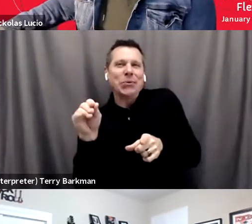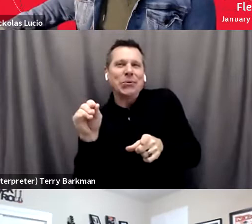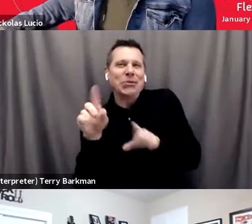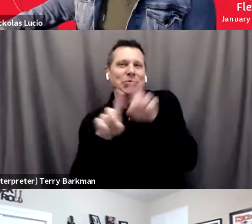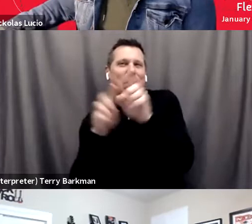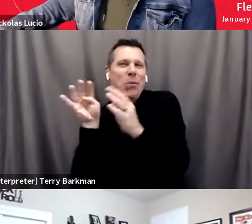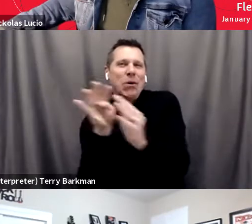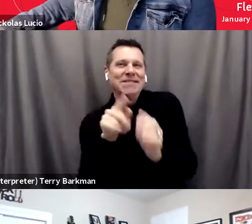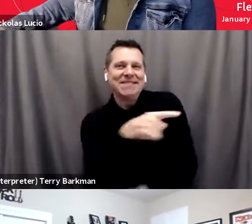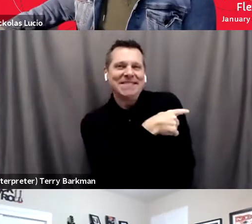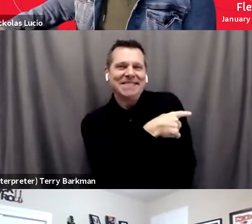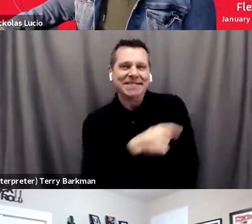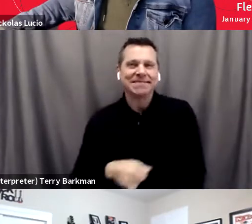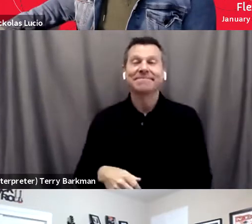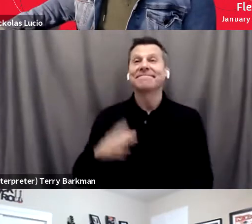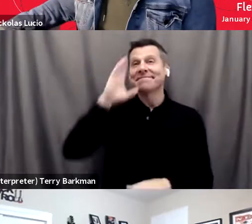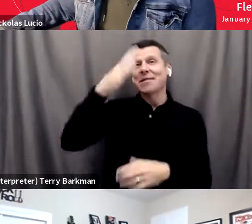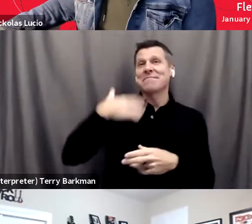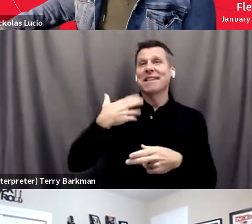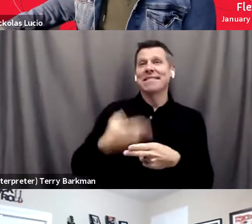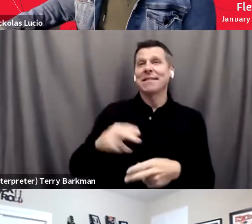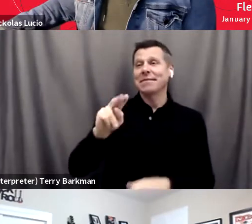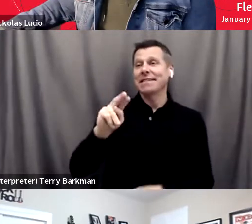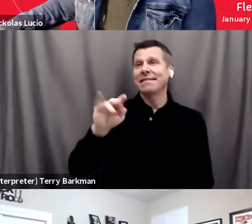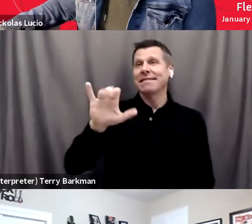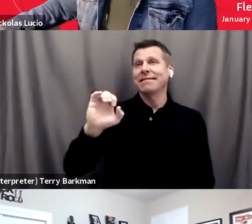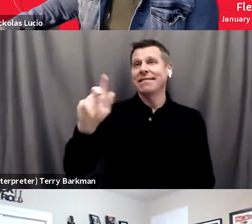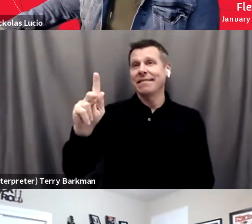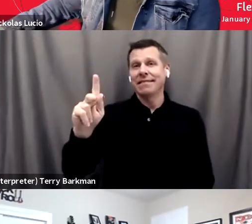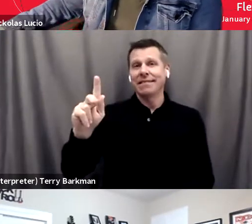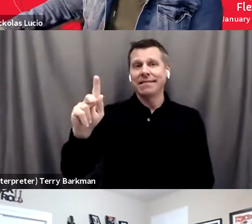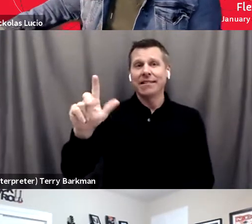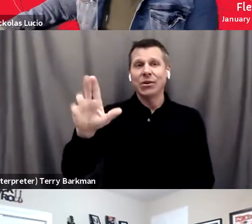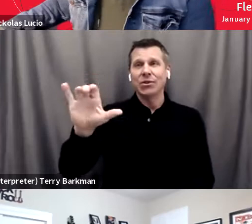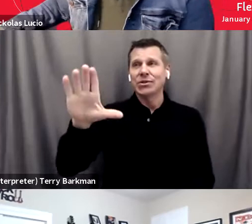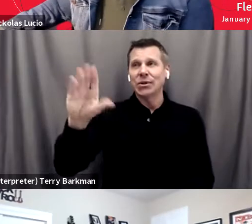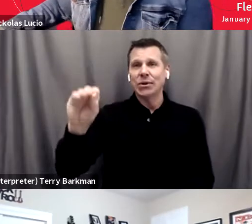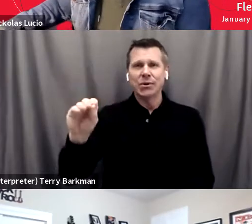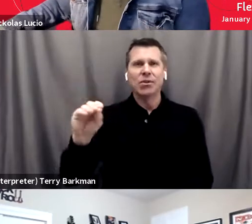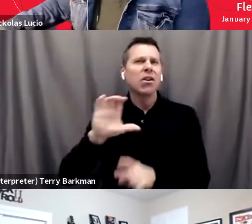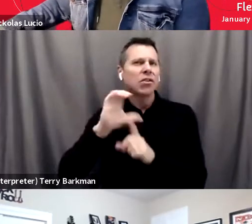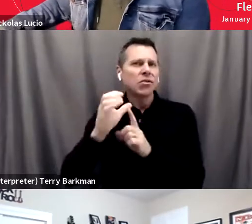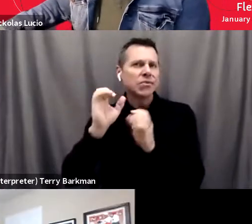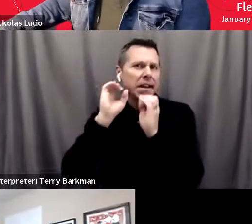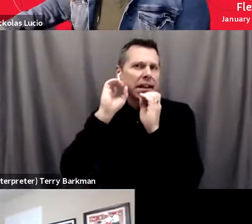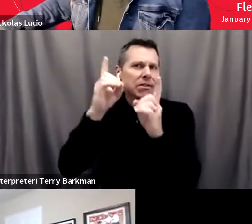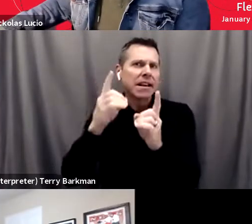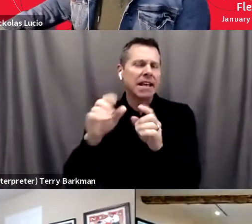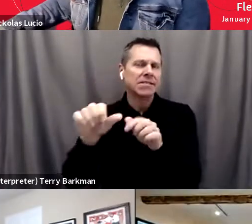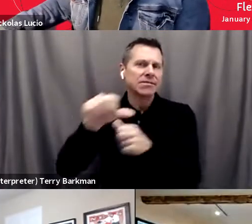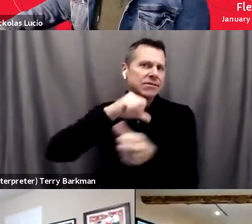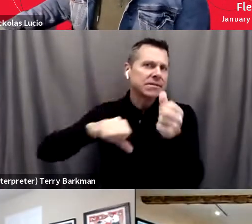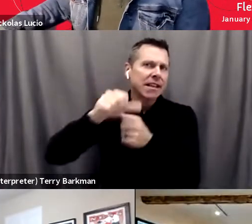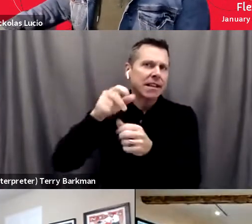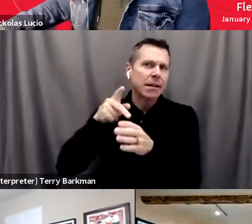Unknown: and Hi my name is Nicholas Lucio, the culture education and society pathway counselor and lead for that pathway.